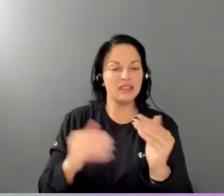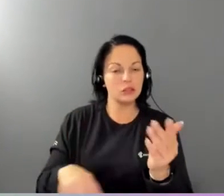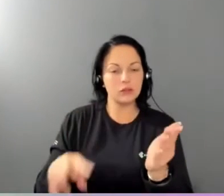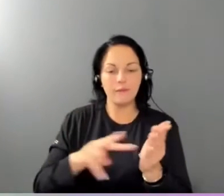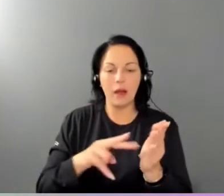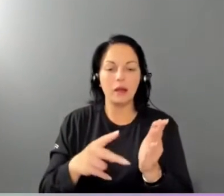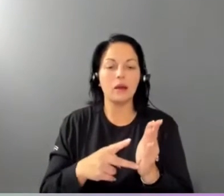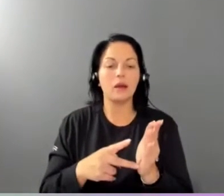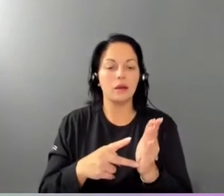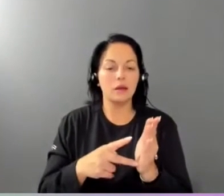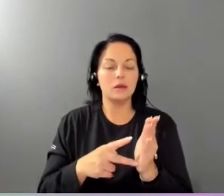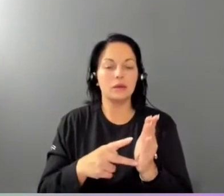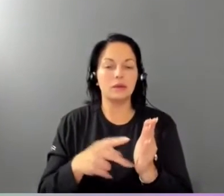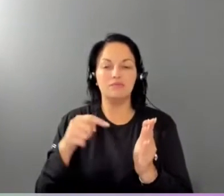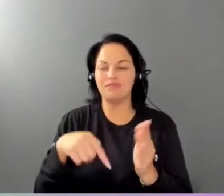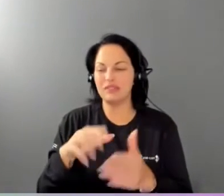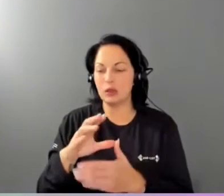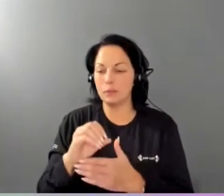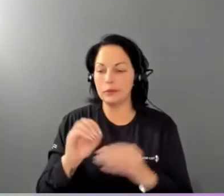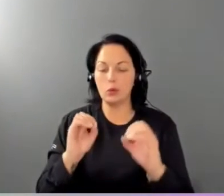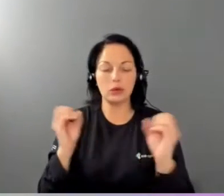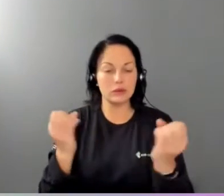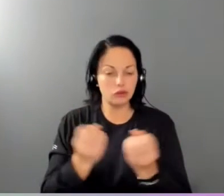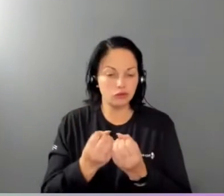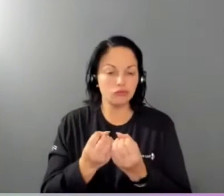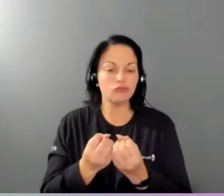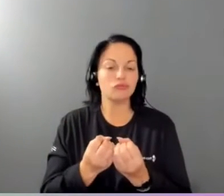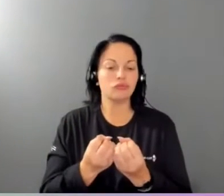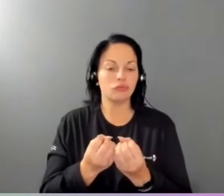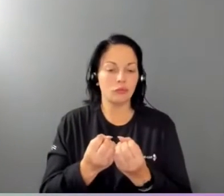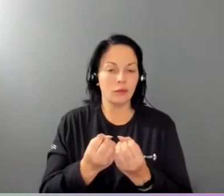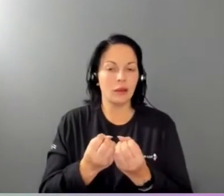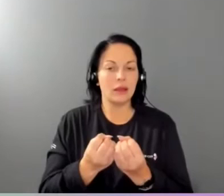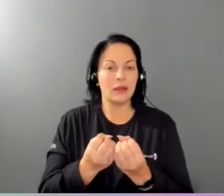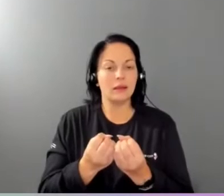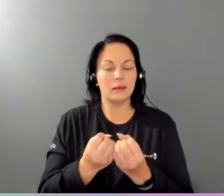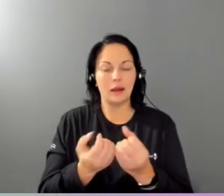companies sort of sitting. 3 1/2 and four. So the third